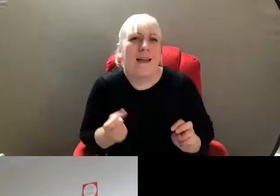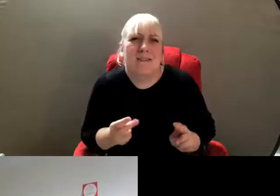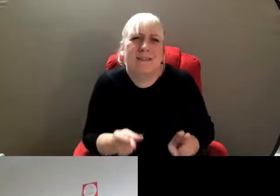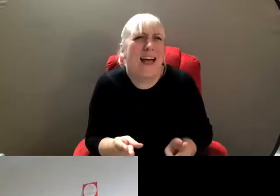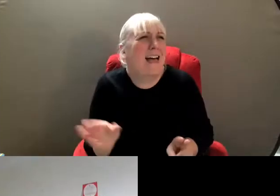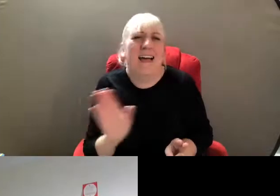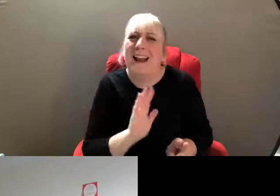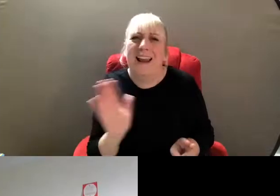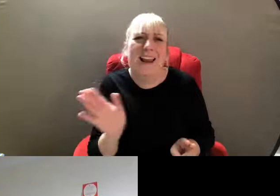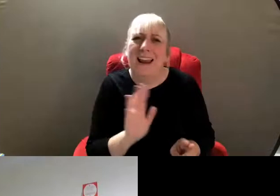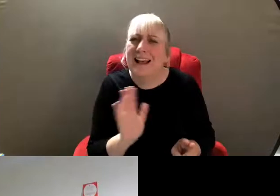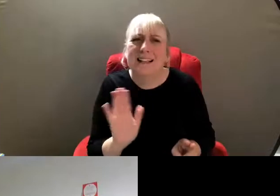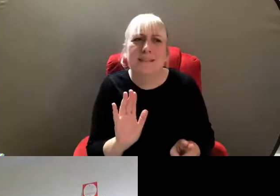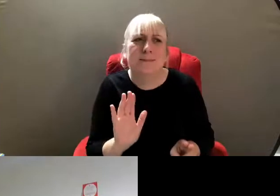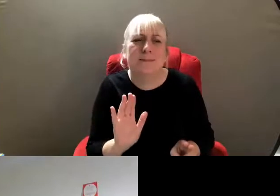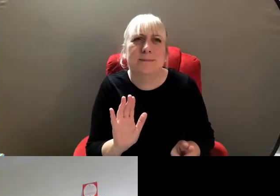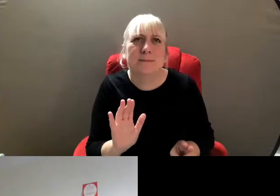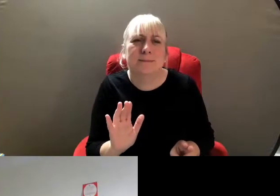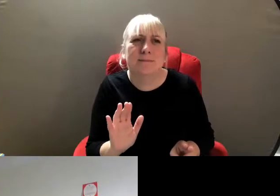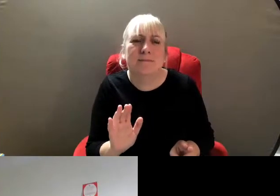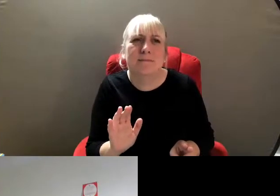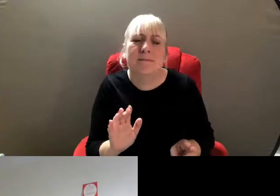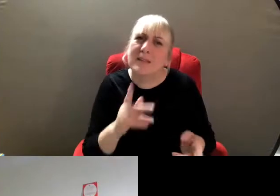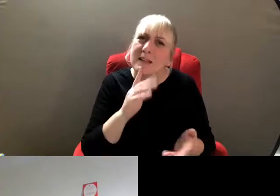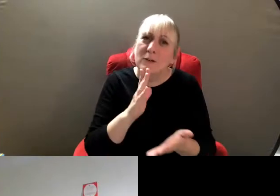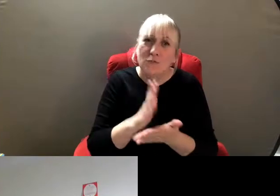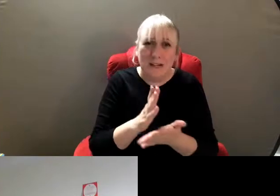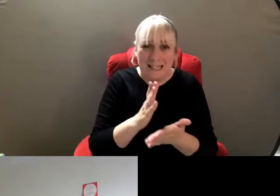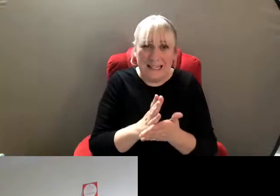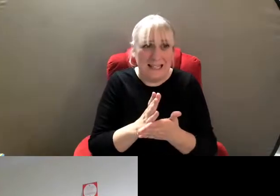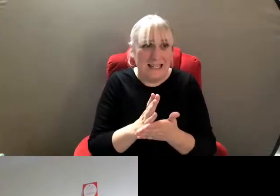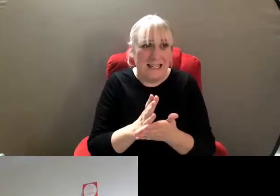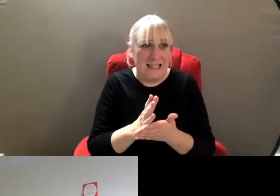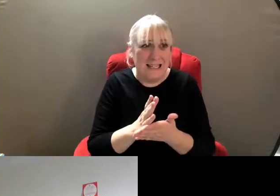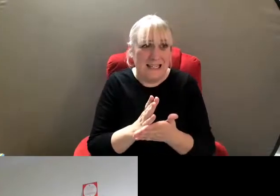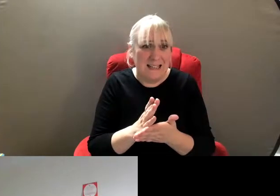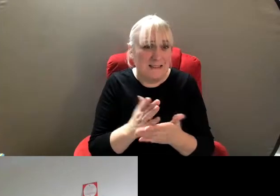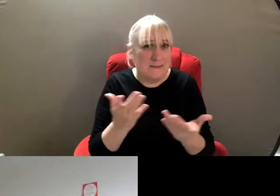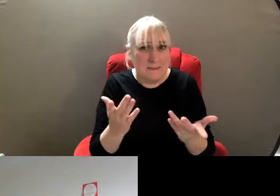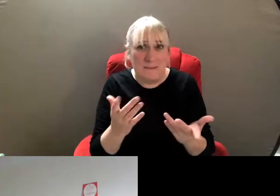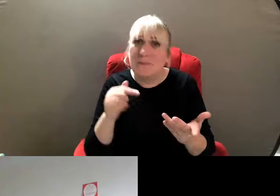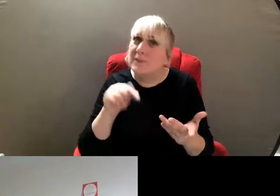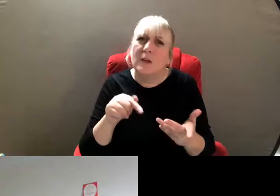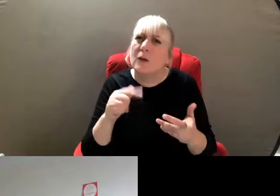and i wouldn't even say it's not just about trying to to get disabled people cycling